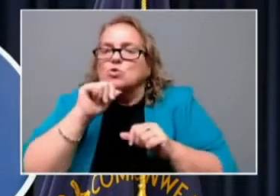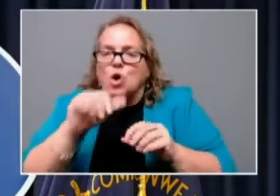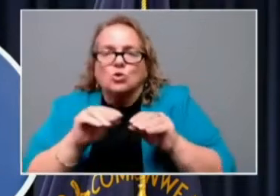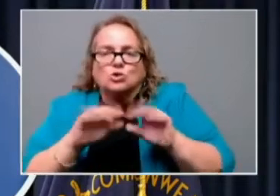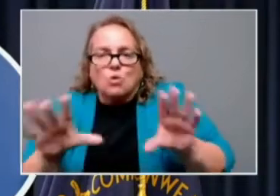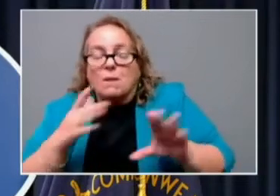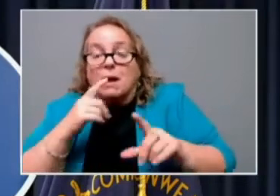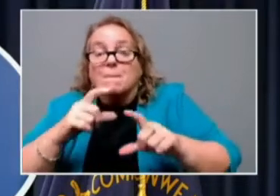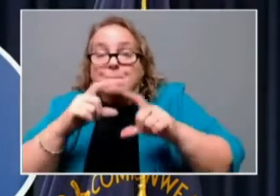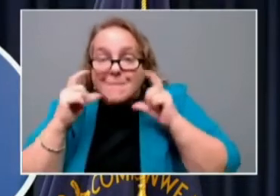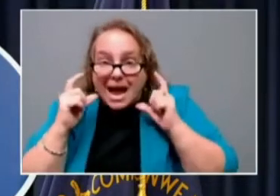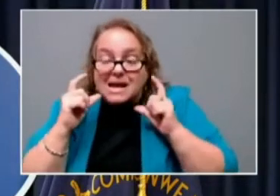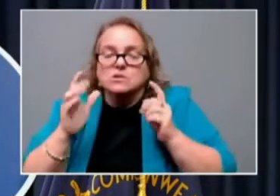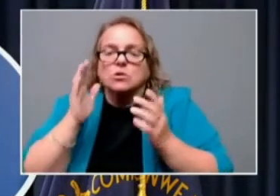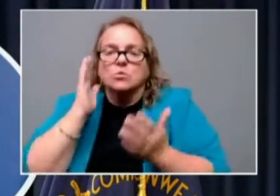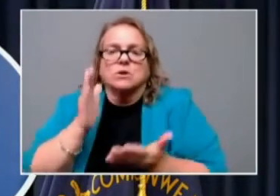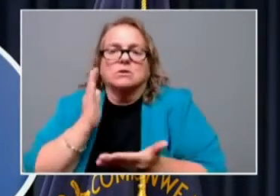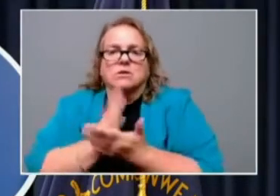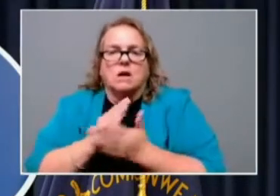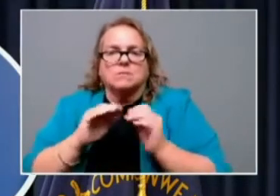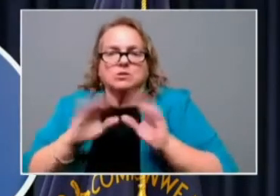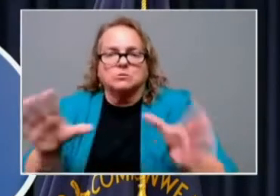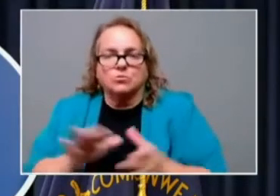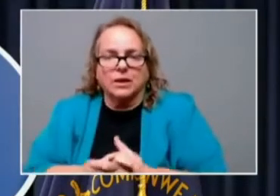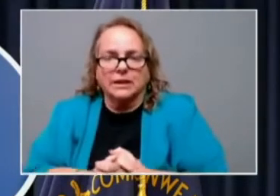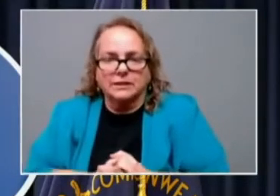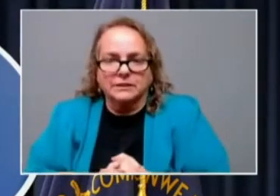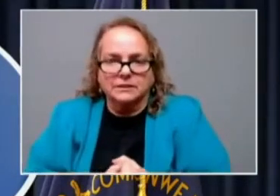that you have it, you won't have been spreading it that period of time. If